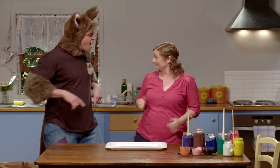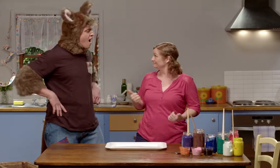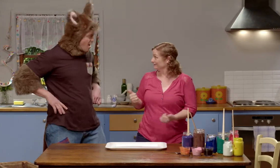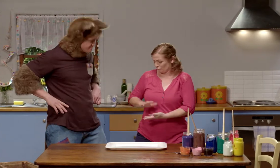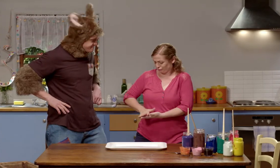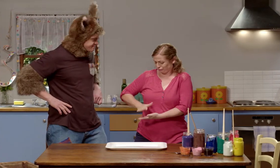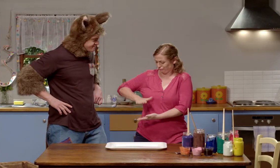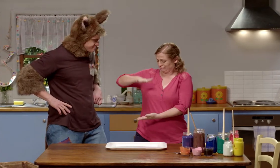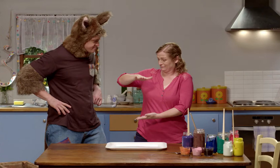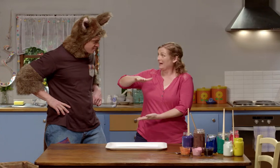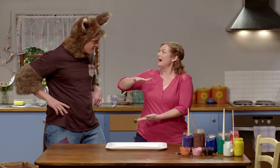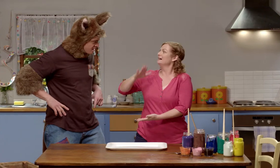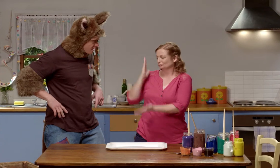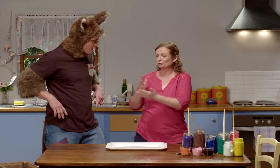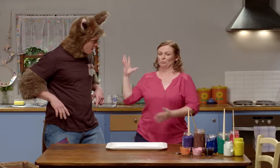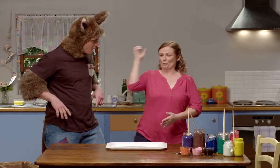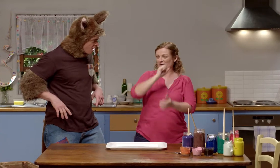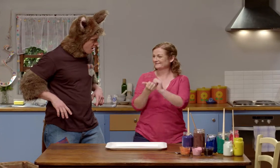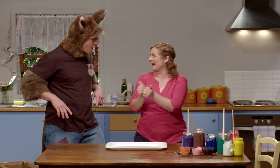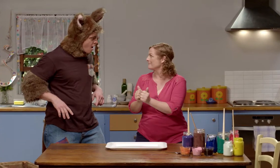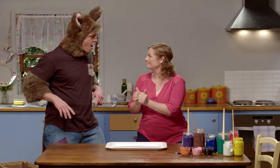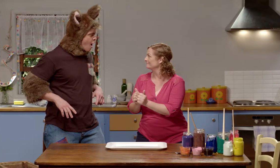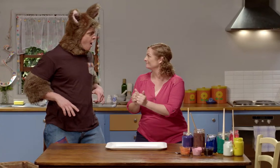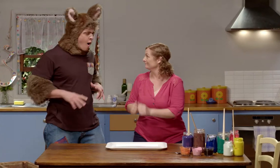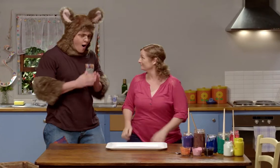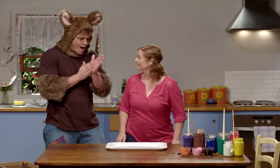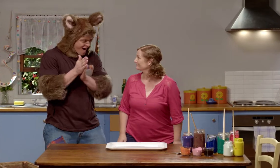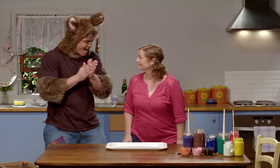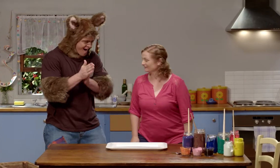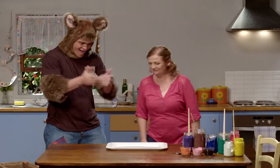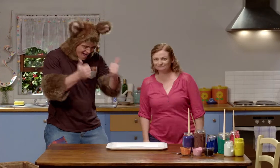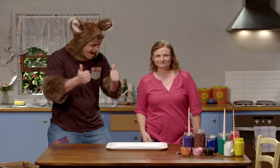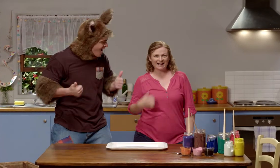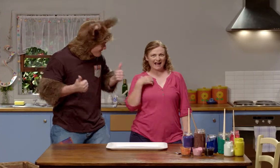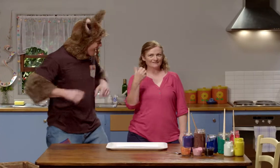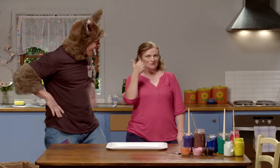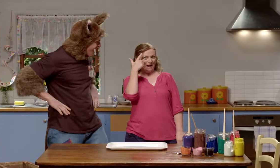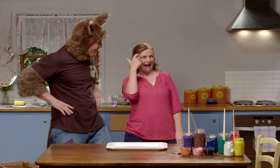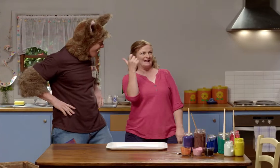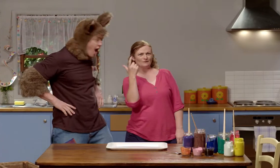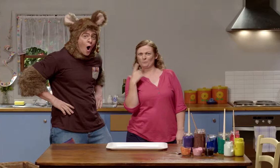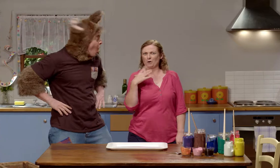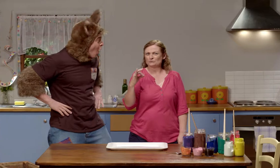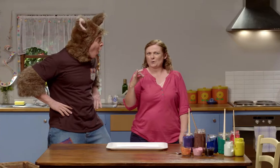and you collect them all. Once you've got all the cards, you win.